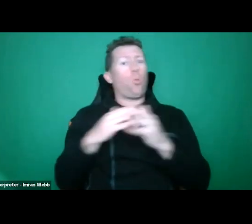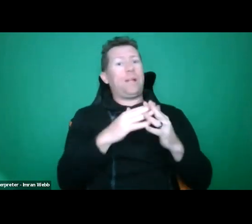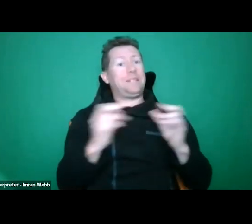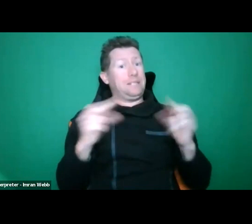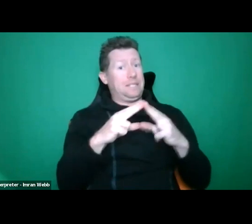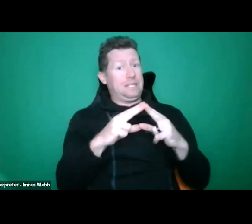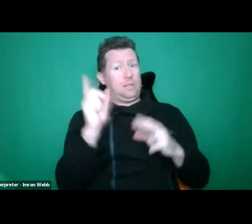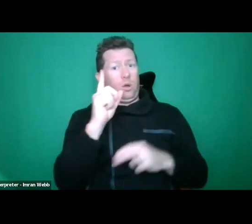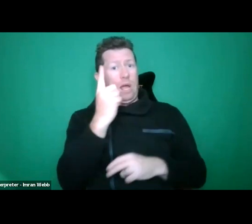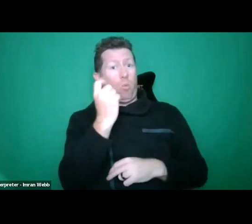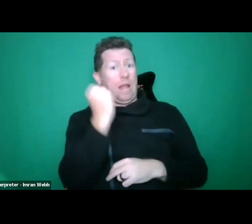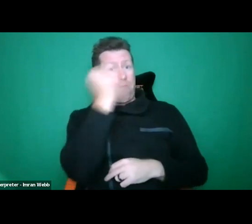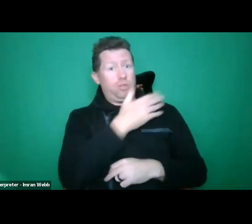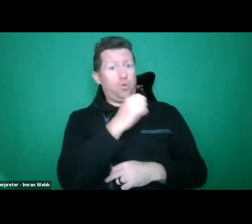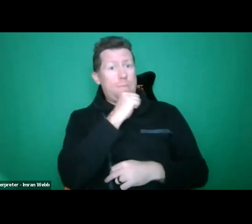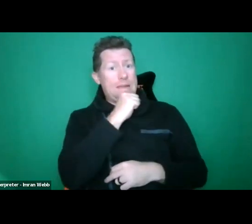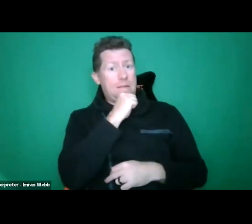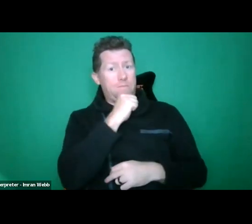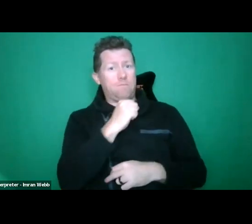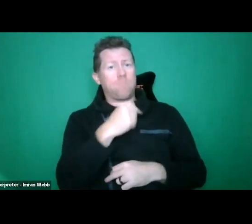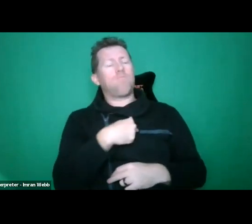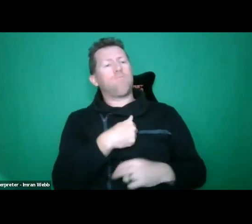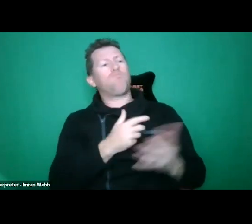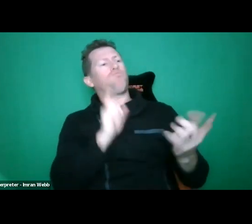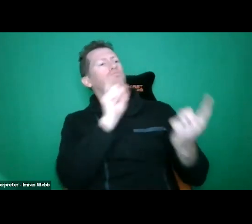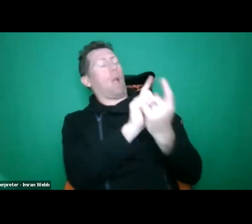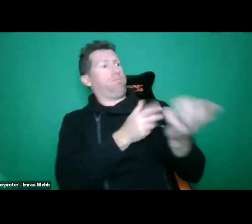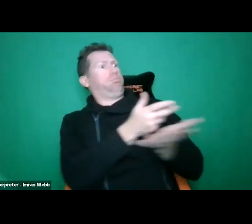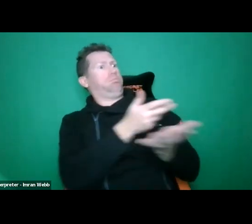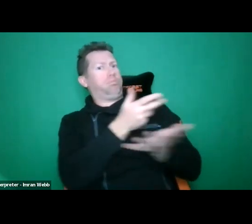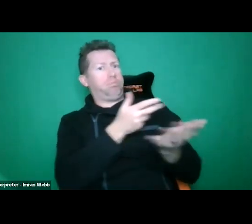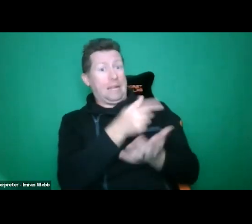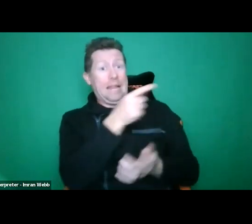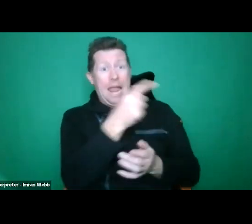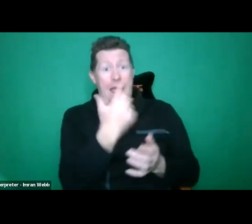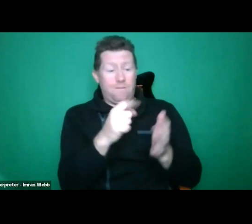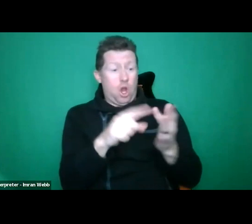there's an Aboriginal man who I've spoken with and he has an intellectual disability